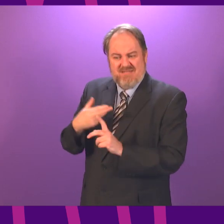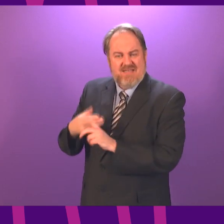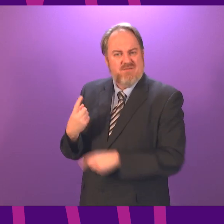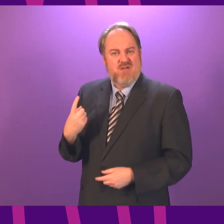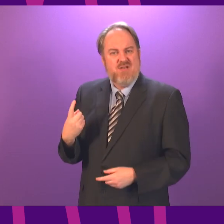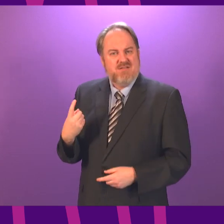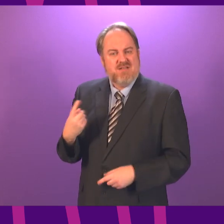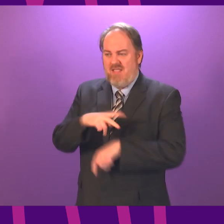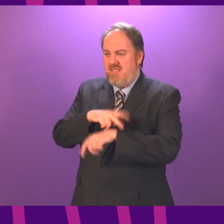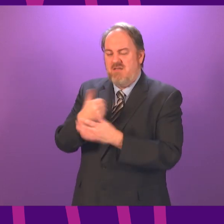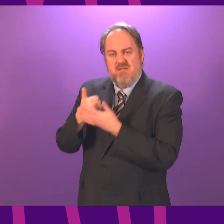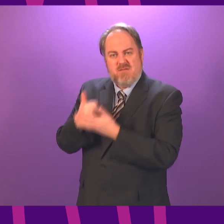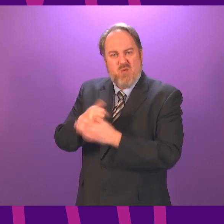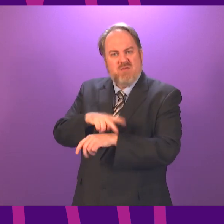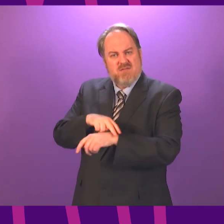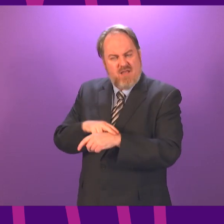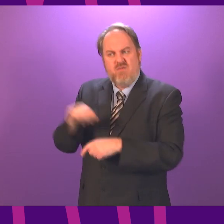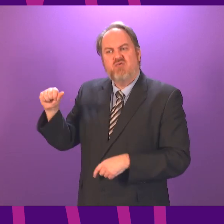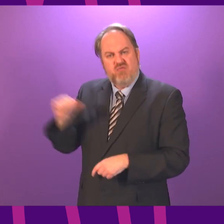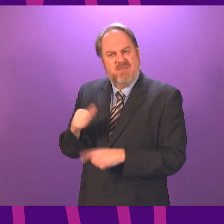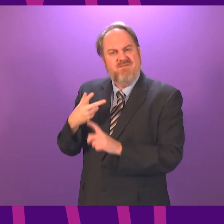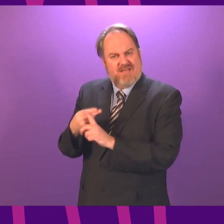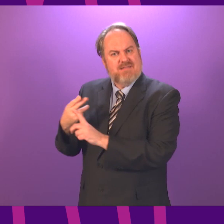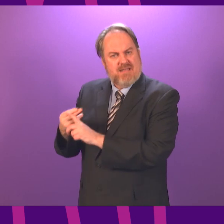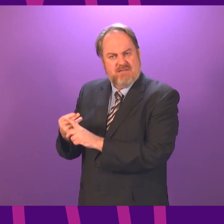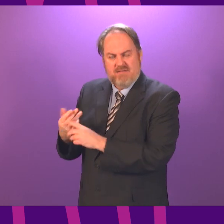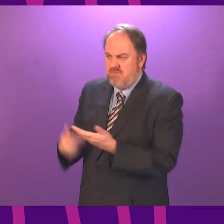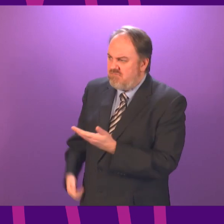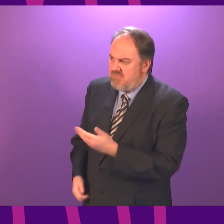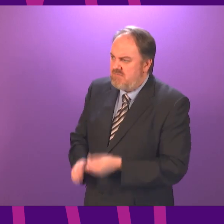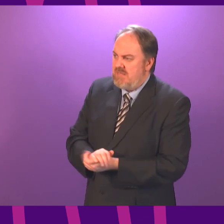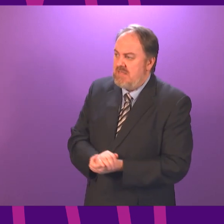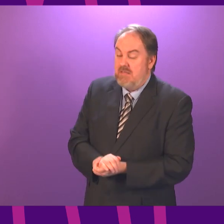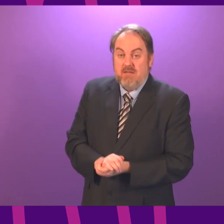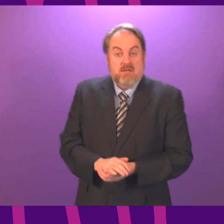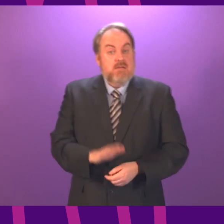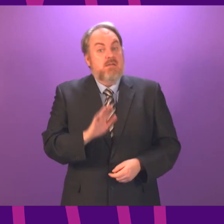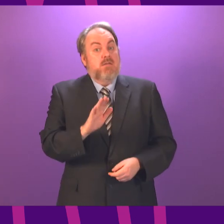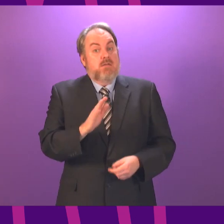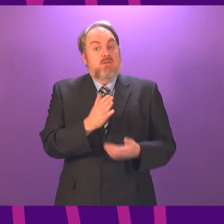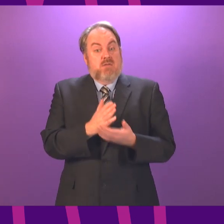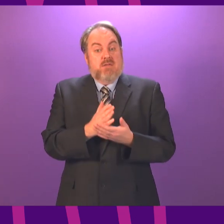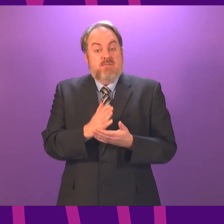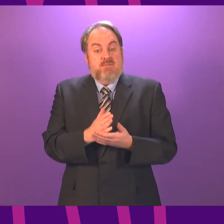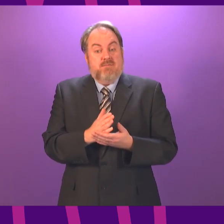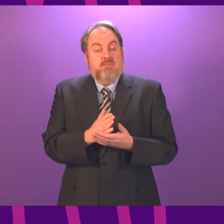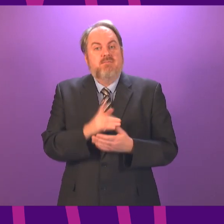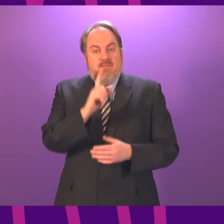must be a priority, too? The First Minister: First, I want to make the point very clearly